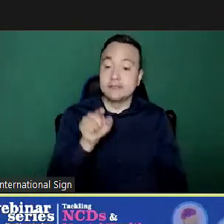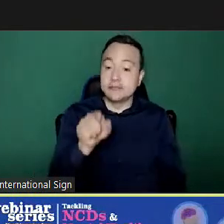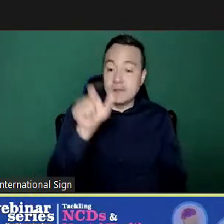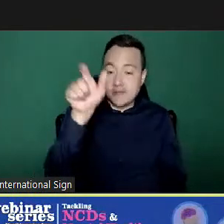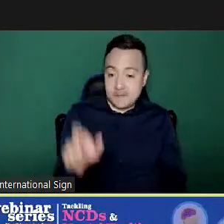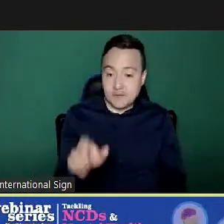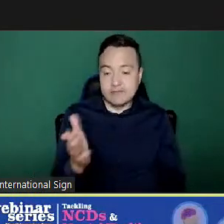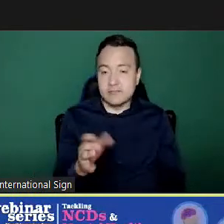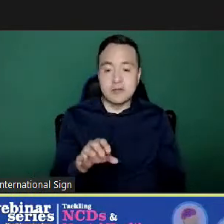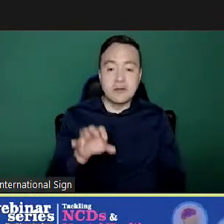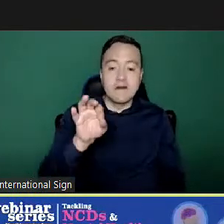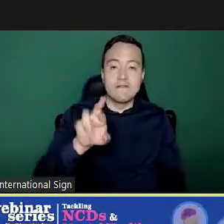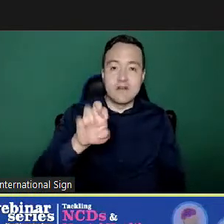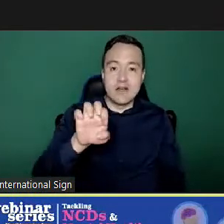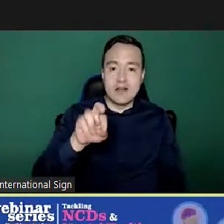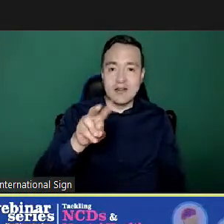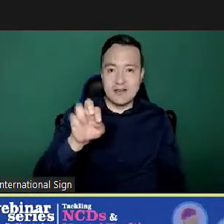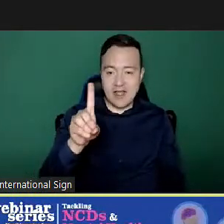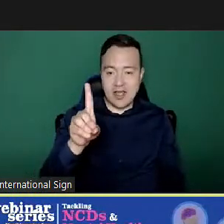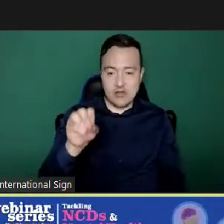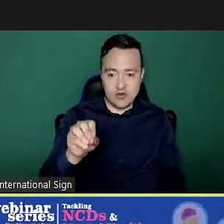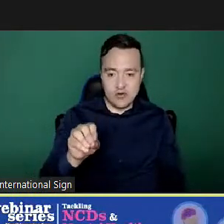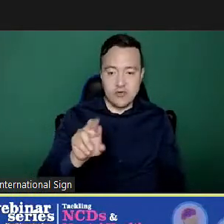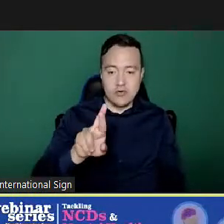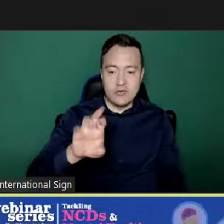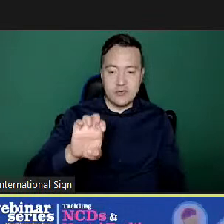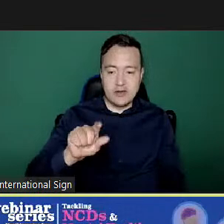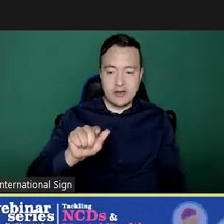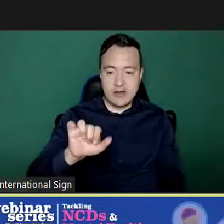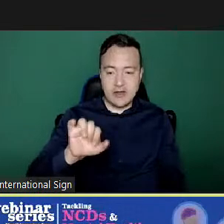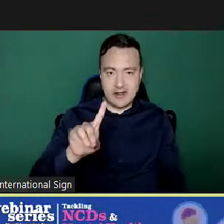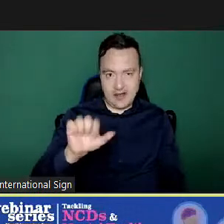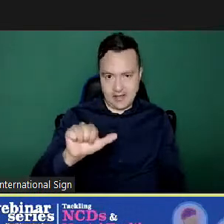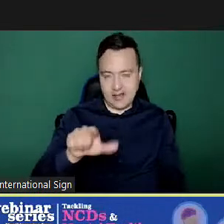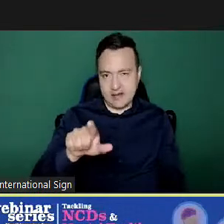Regalia, who is leading the IDB support to its